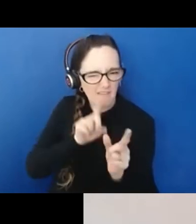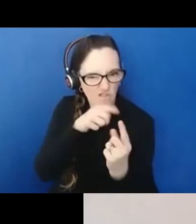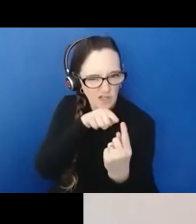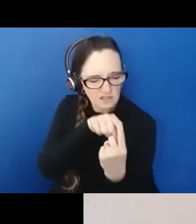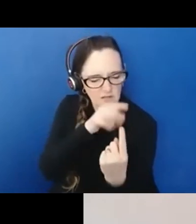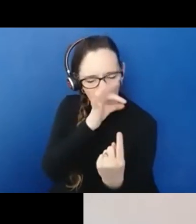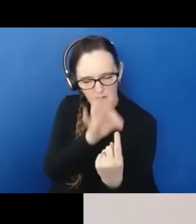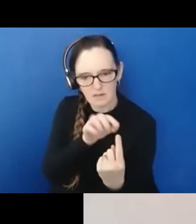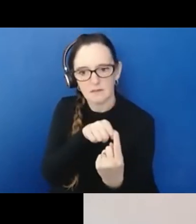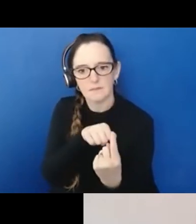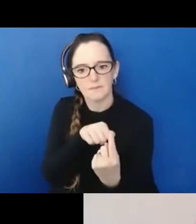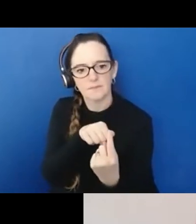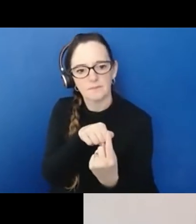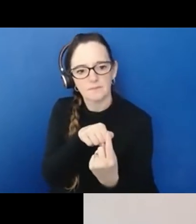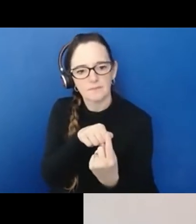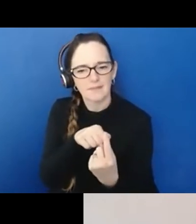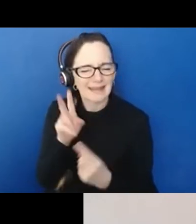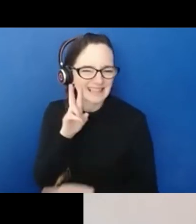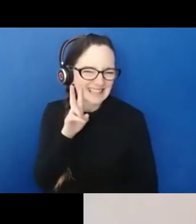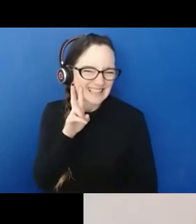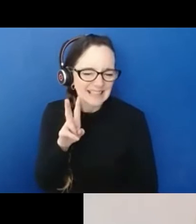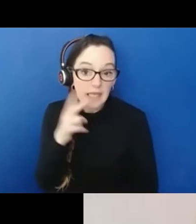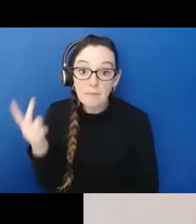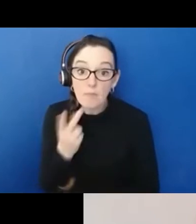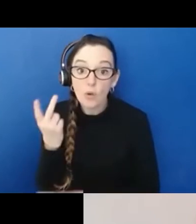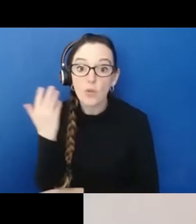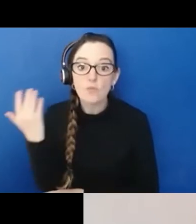There's a thread running through both these presentations about community,